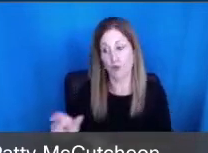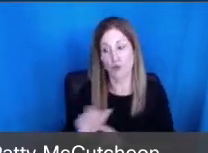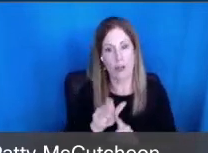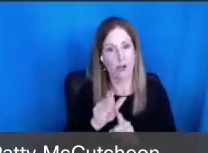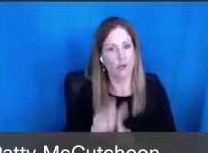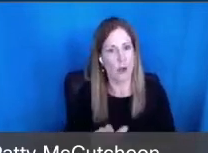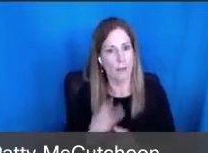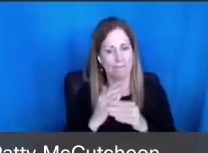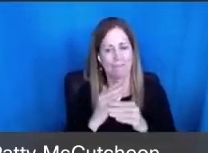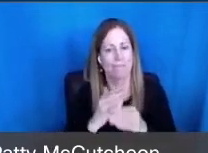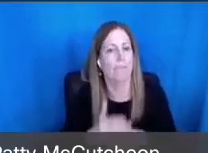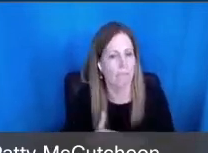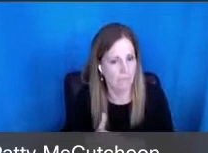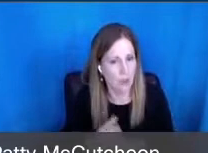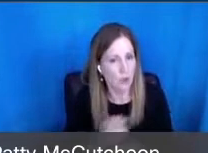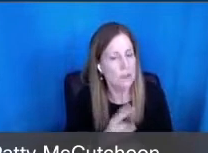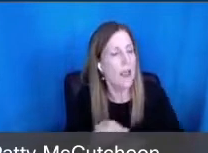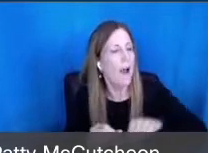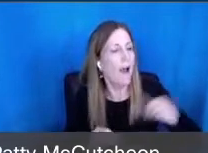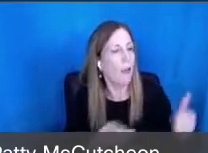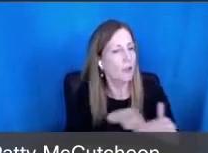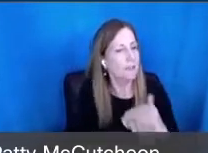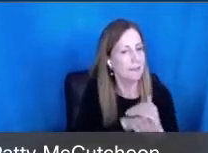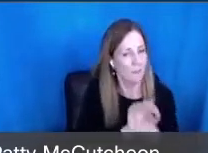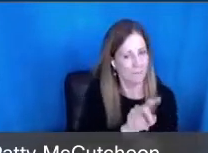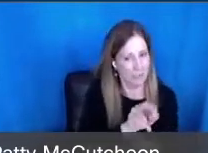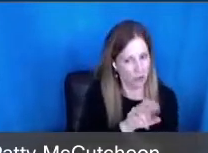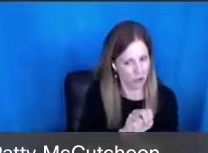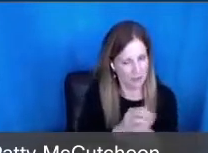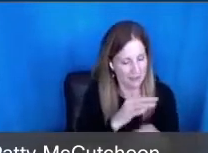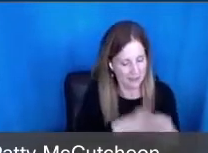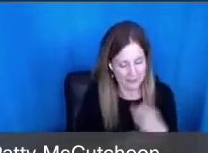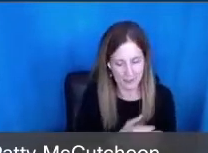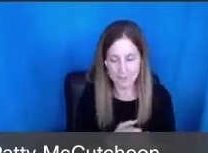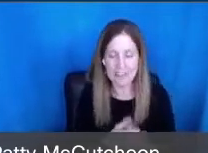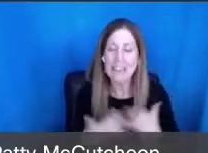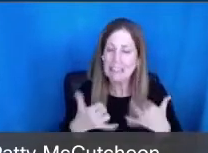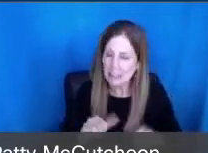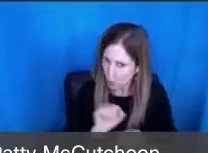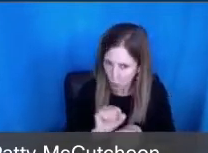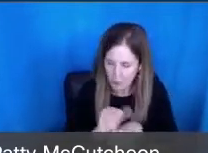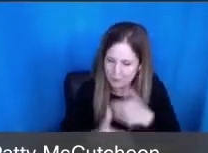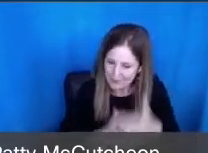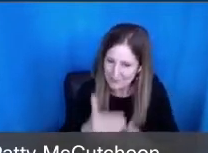using other accessible features instead. I would say it's still a work in progress, as much work with accessibility is,